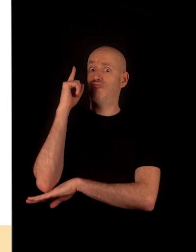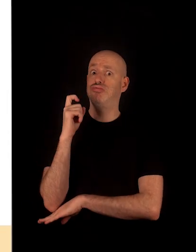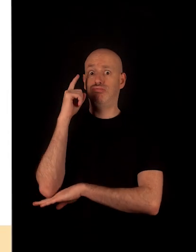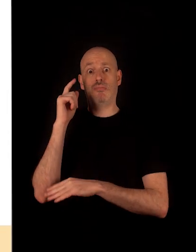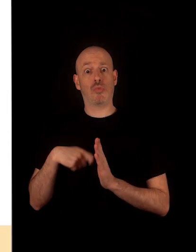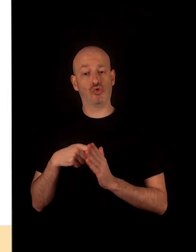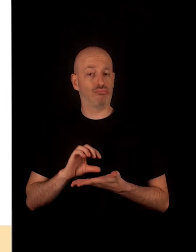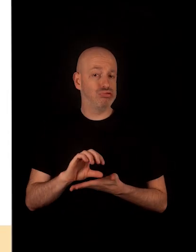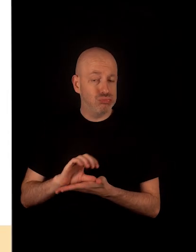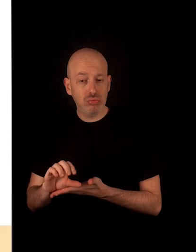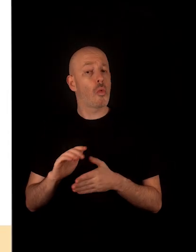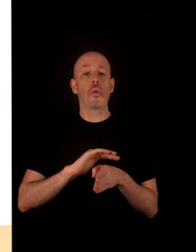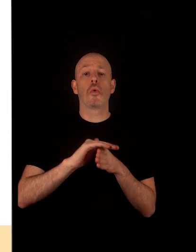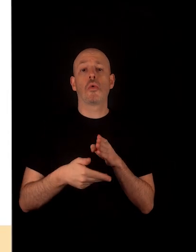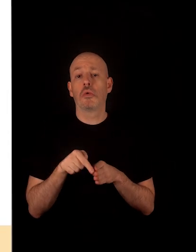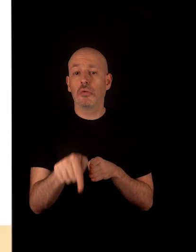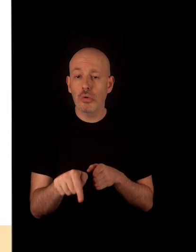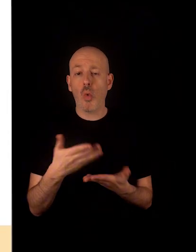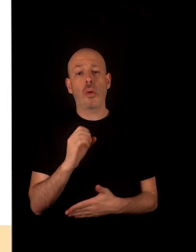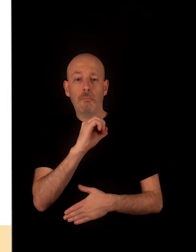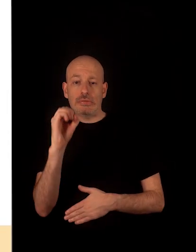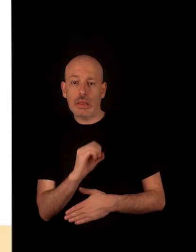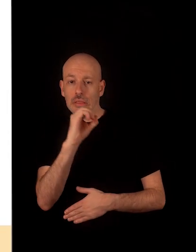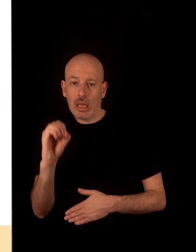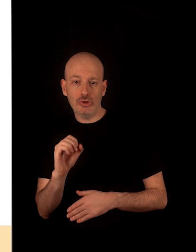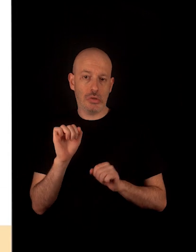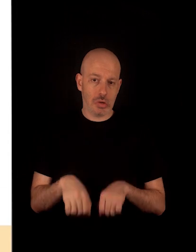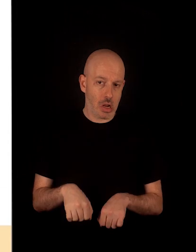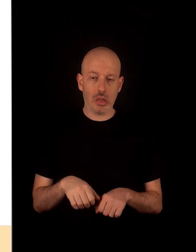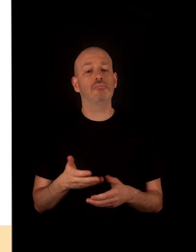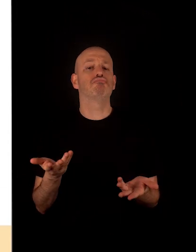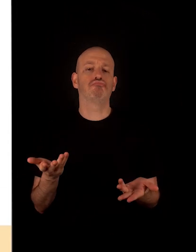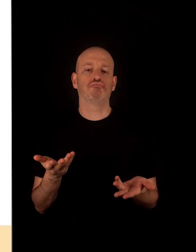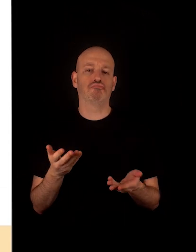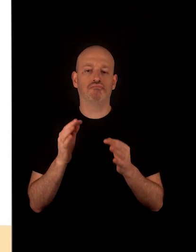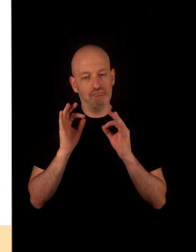And based on his specific needs, the family top-up and the green top-up.